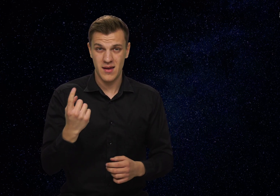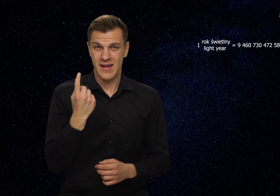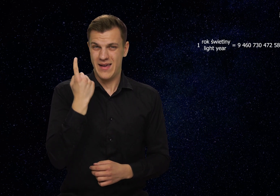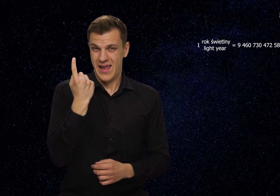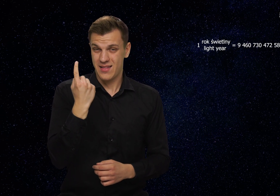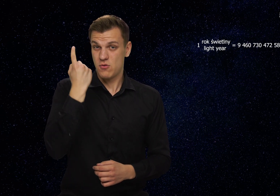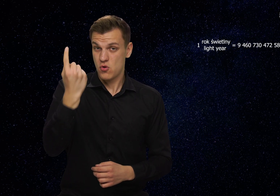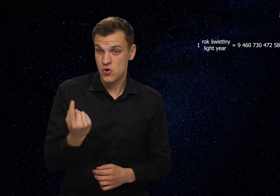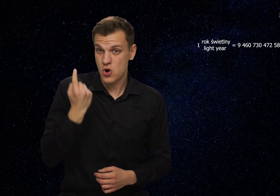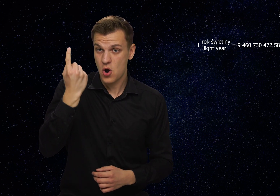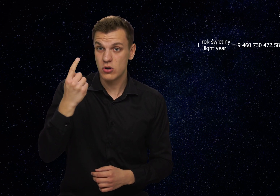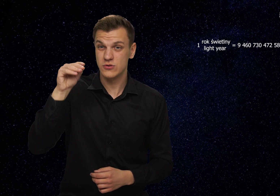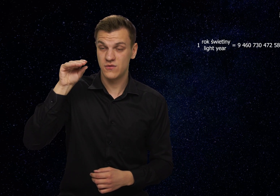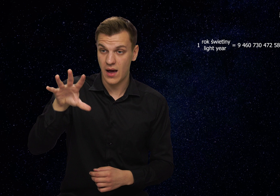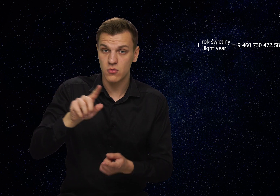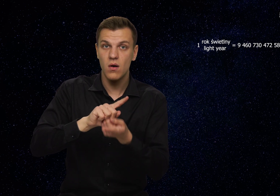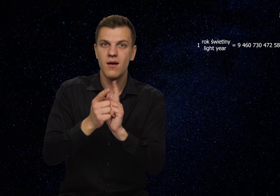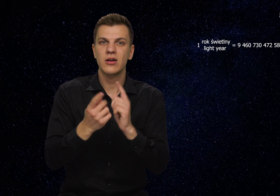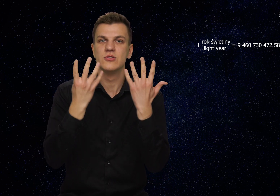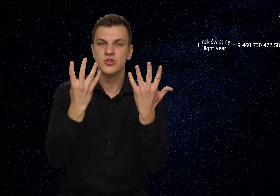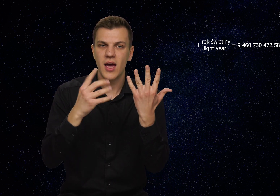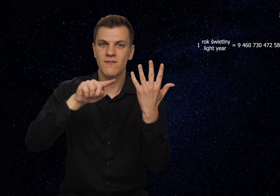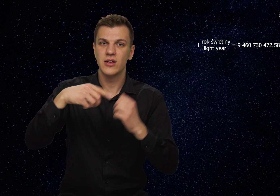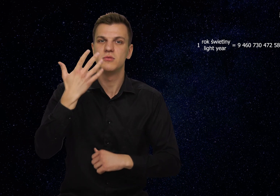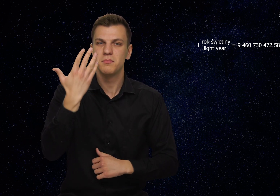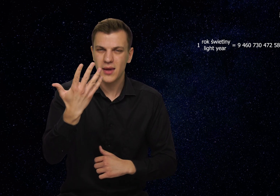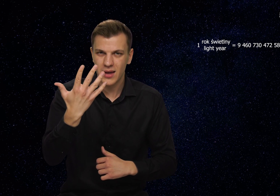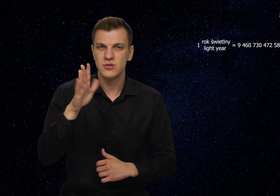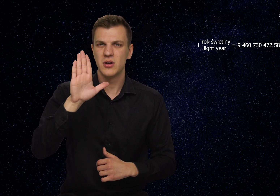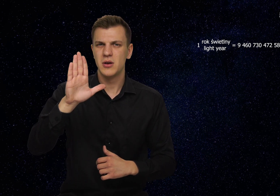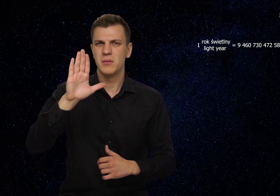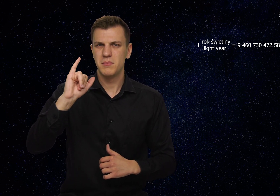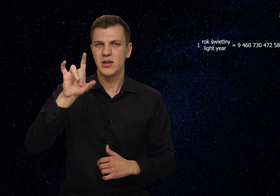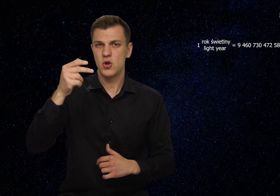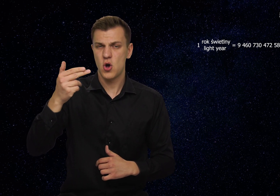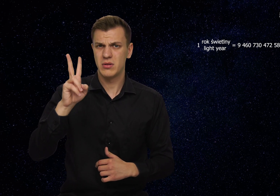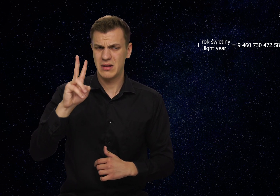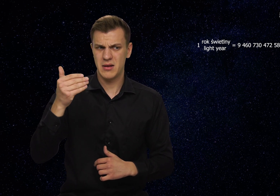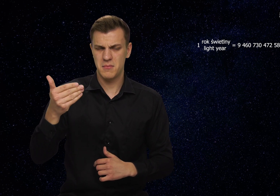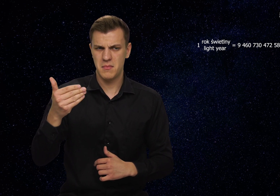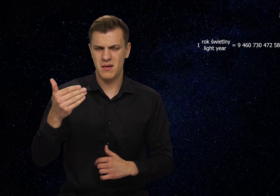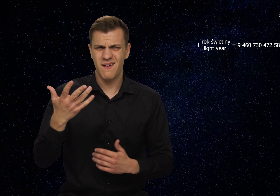And we remember that one light year is about 9 and a half trillion kilometers!